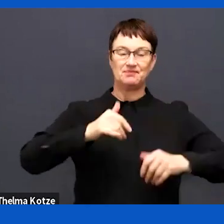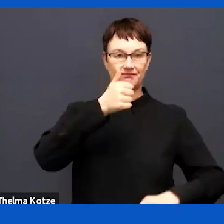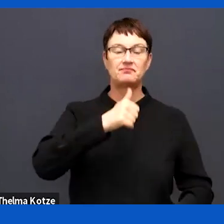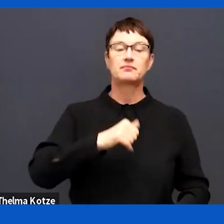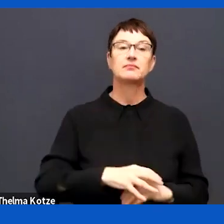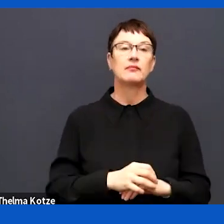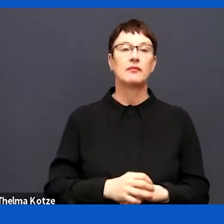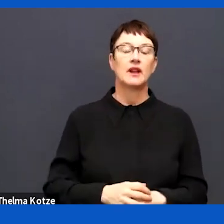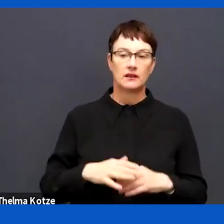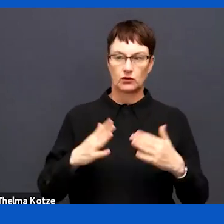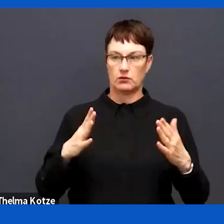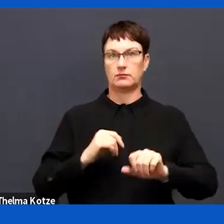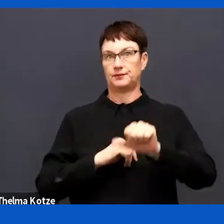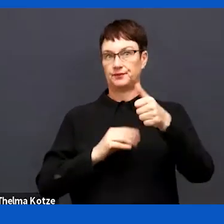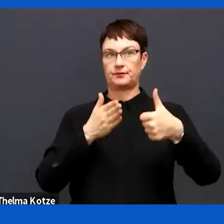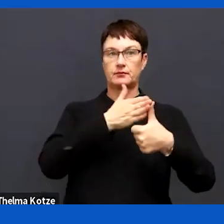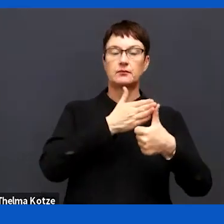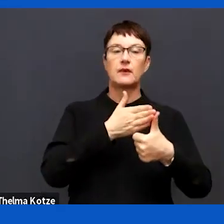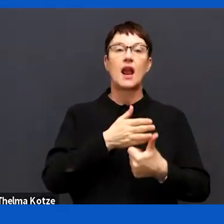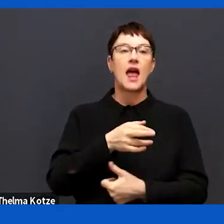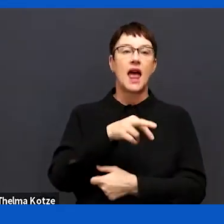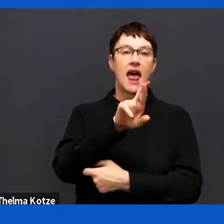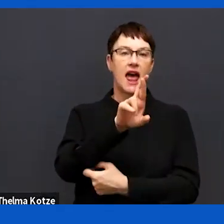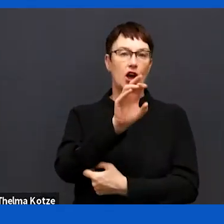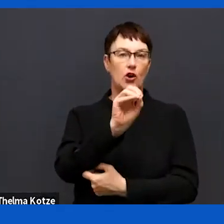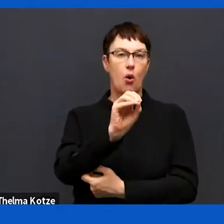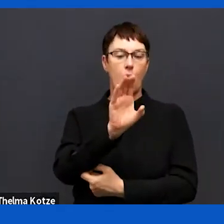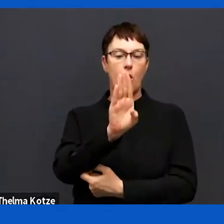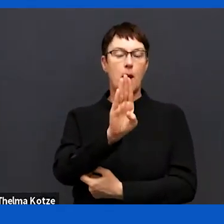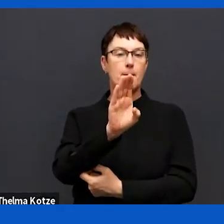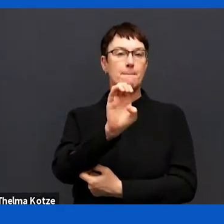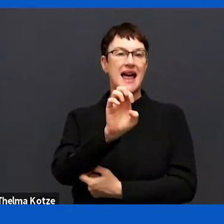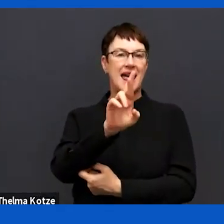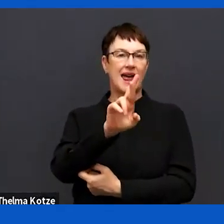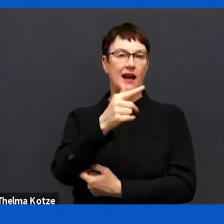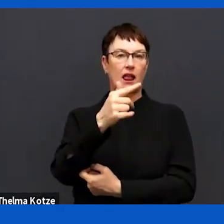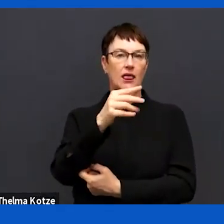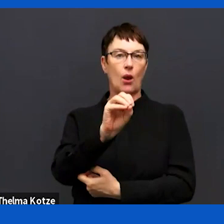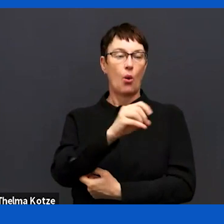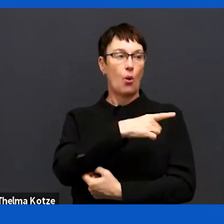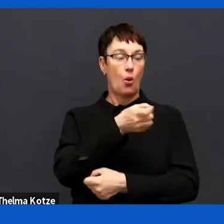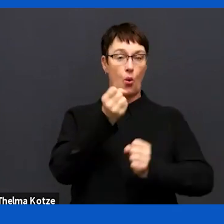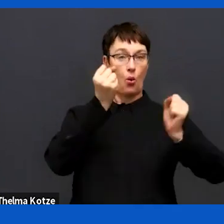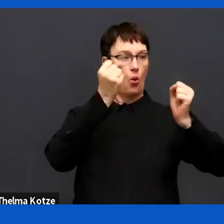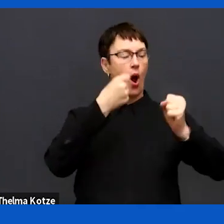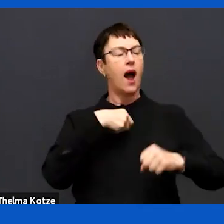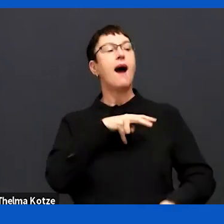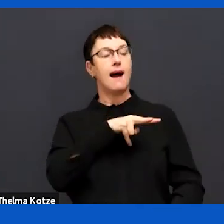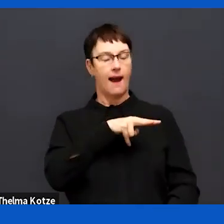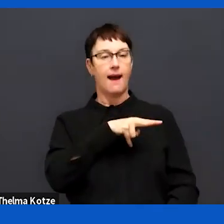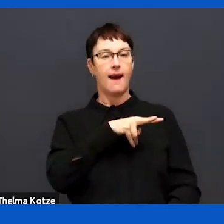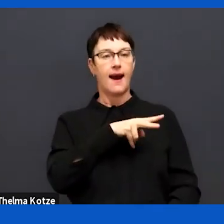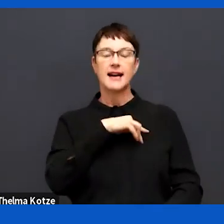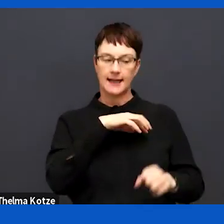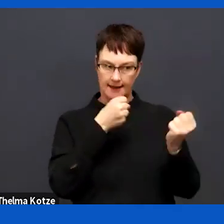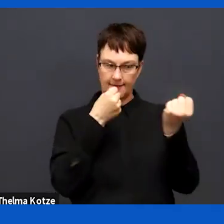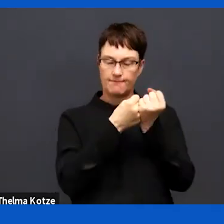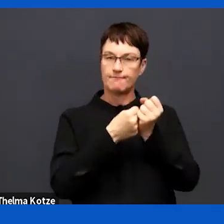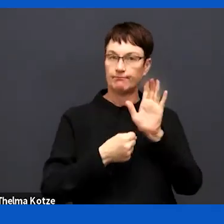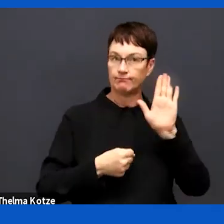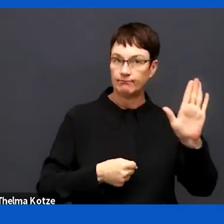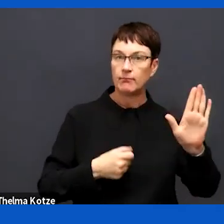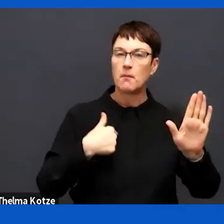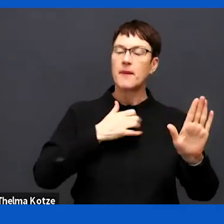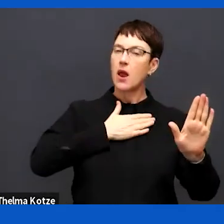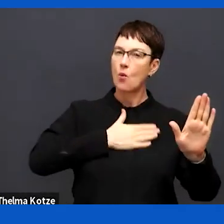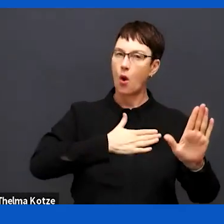good, I agree with everything you said. To put a few things in context for people.